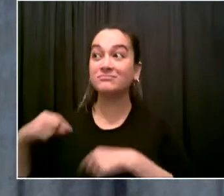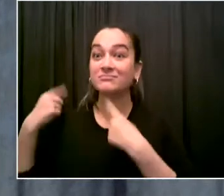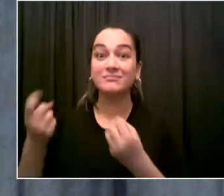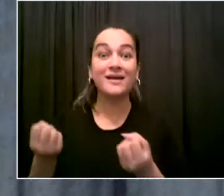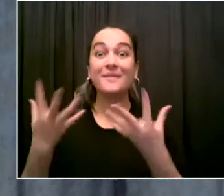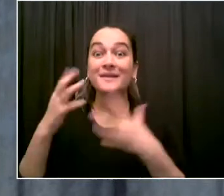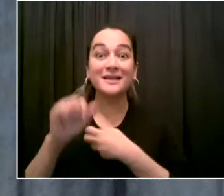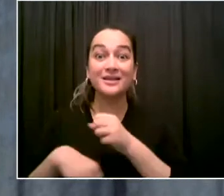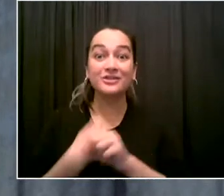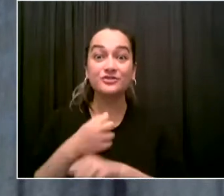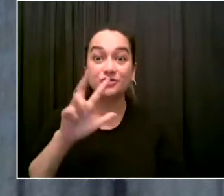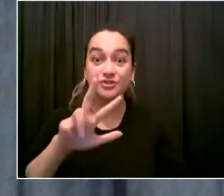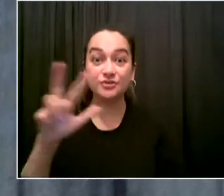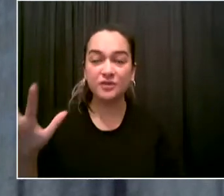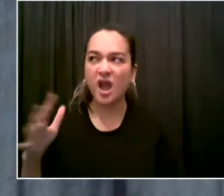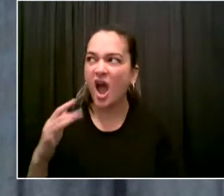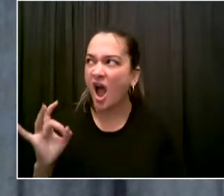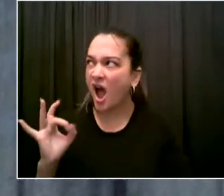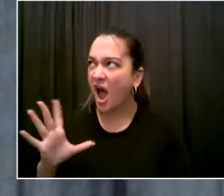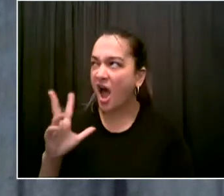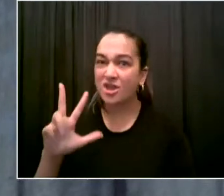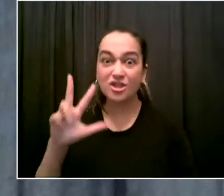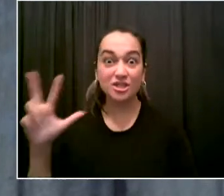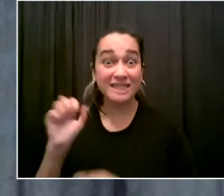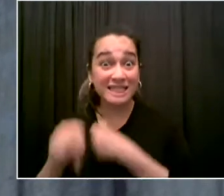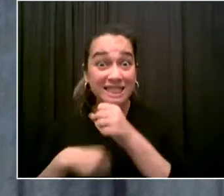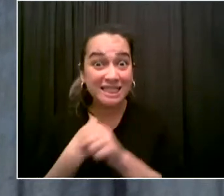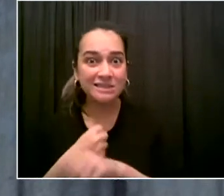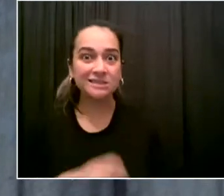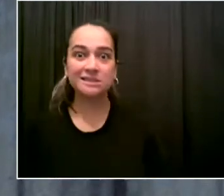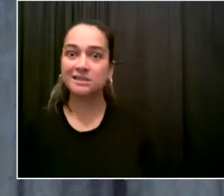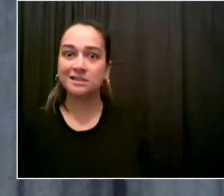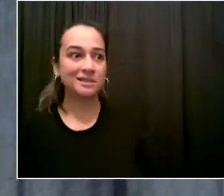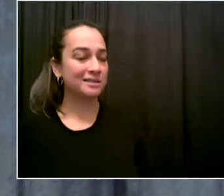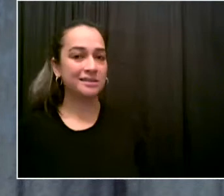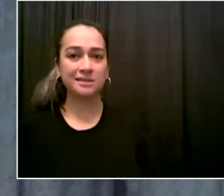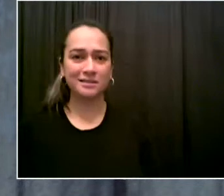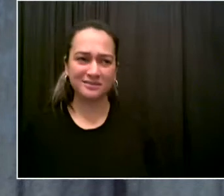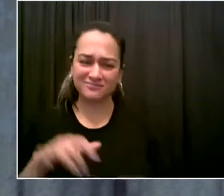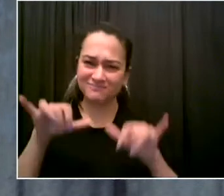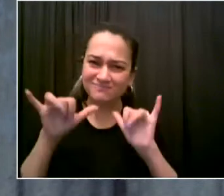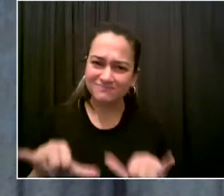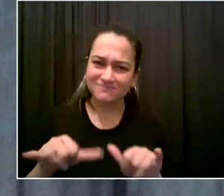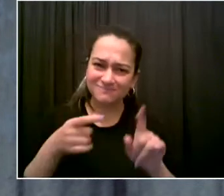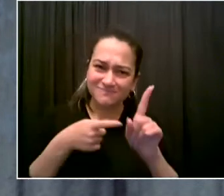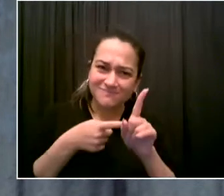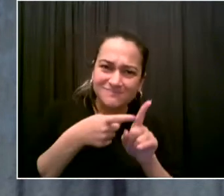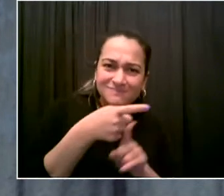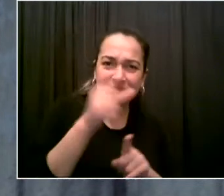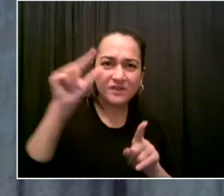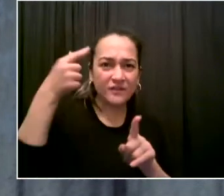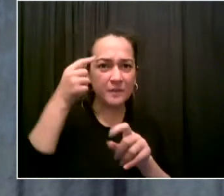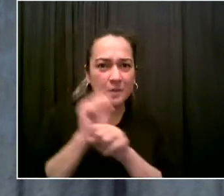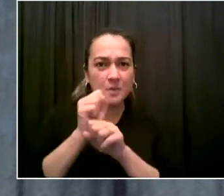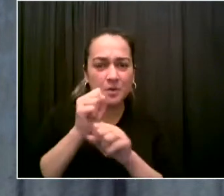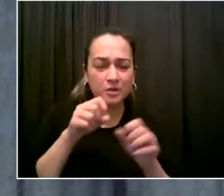I WOULD BE THERE 33 YEARS LATER OR SITTING IN